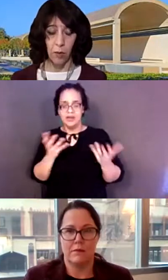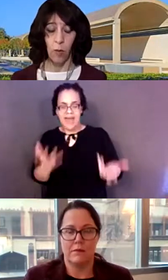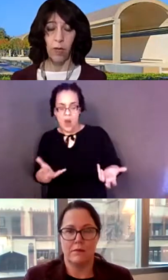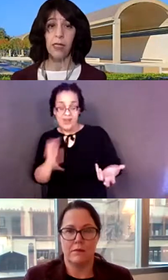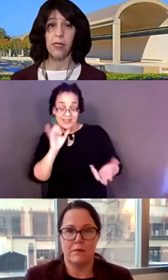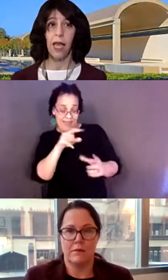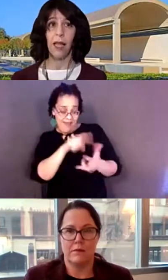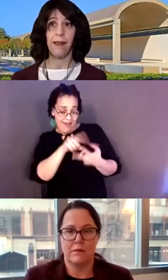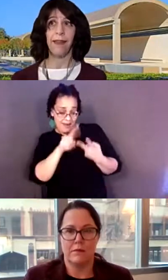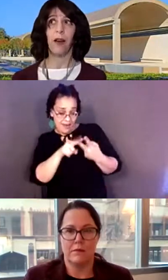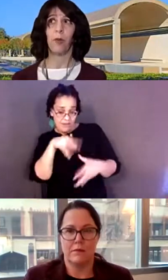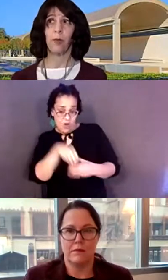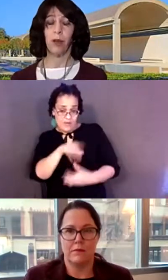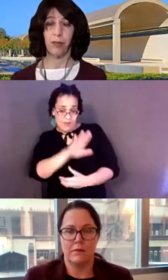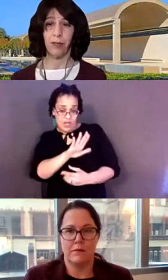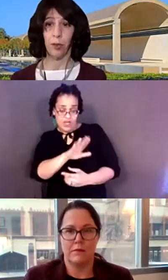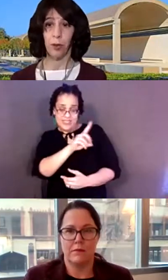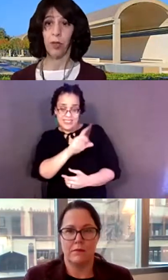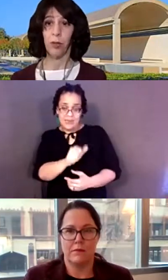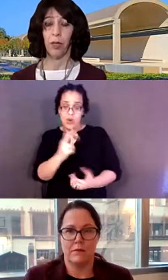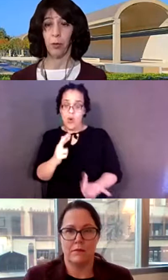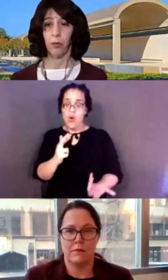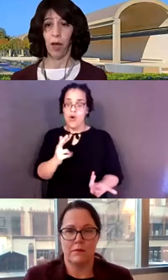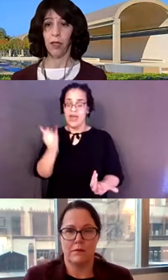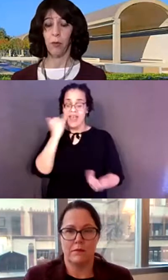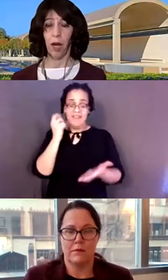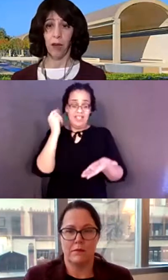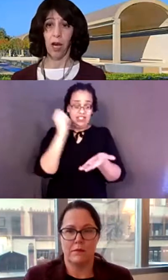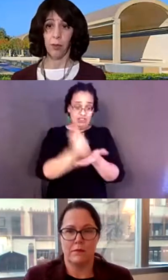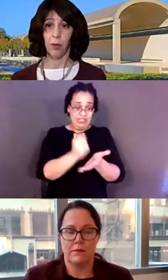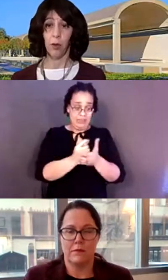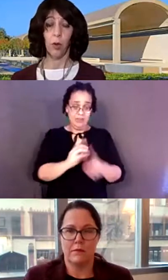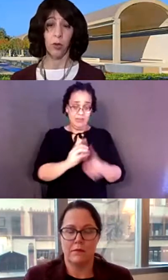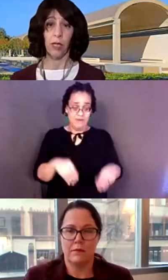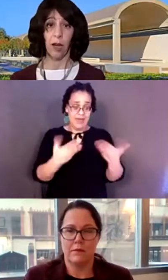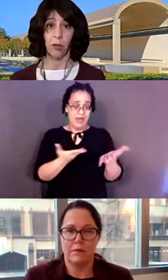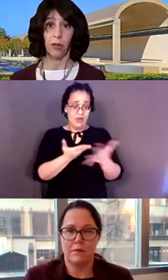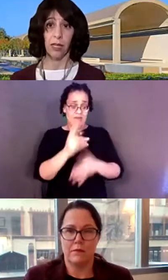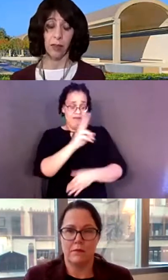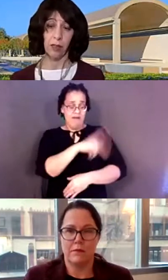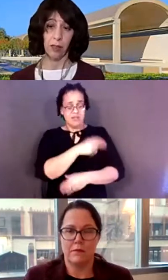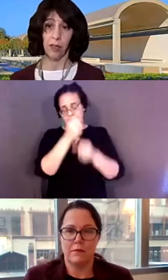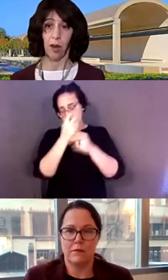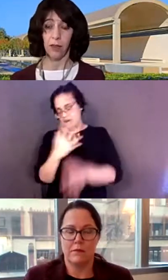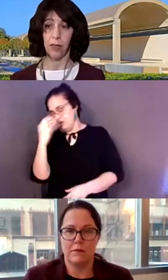or is that a response to the treatment being provided by the hospital or to the